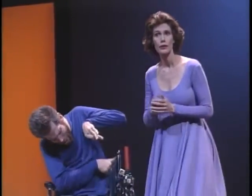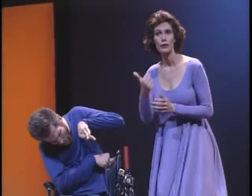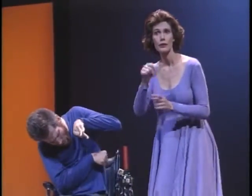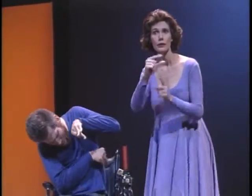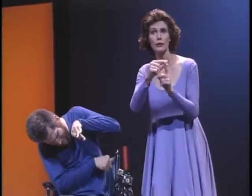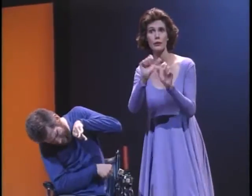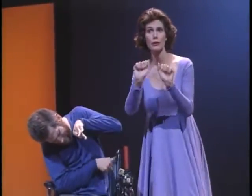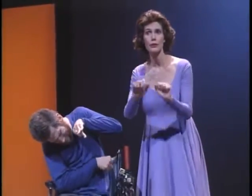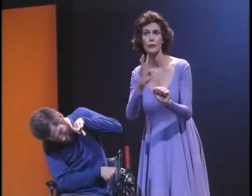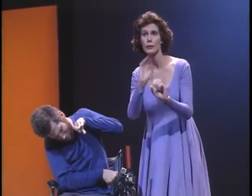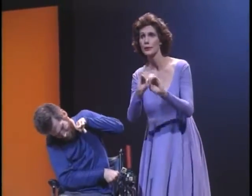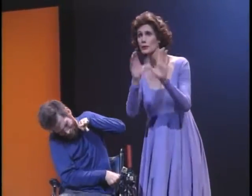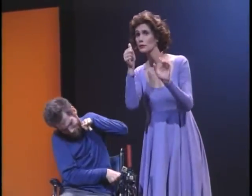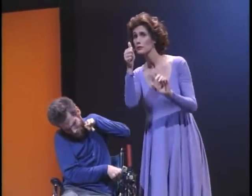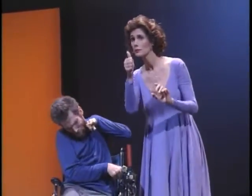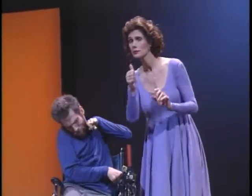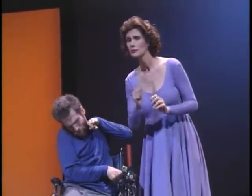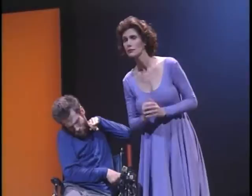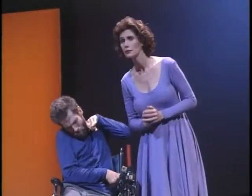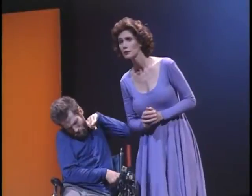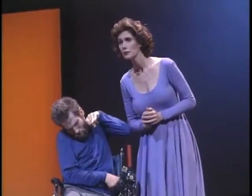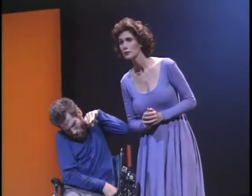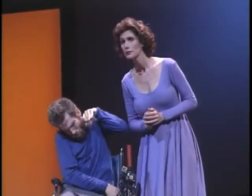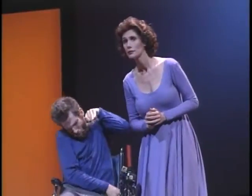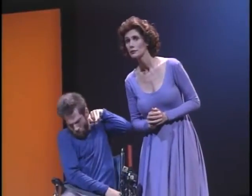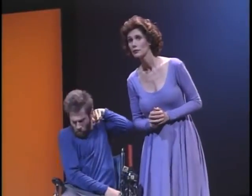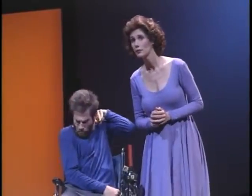words that you can say clearly